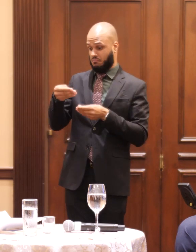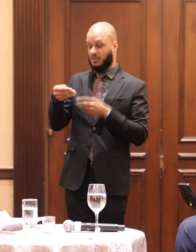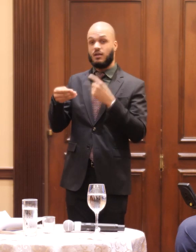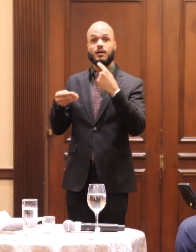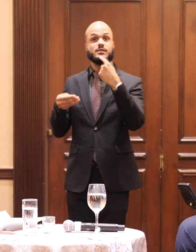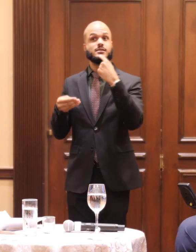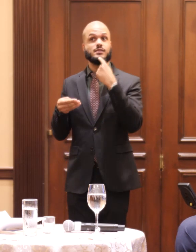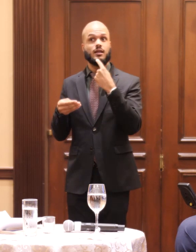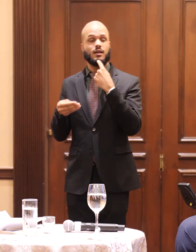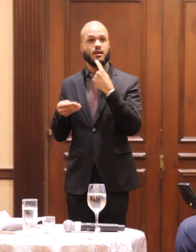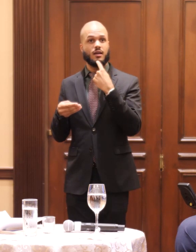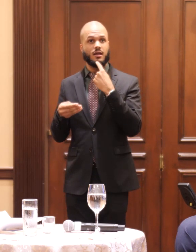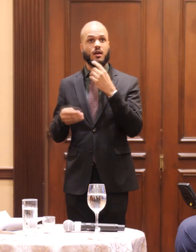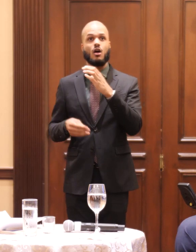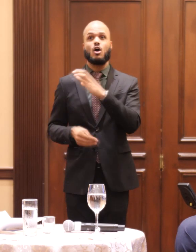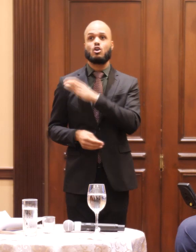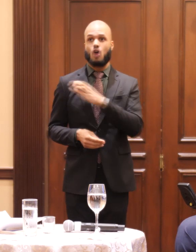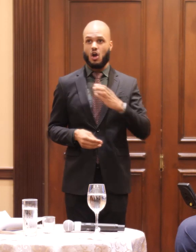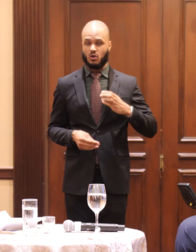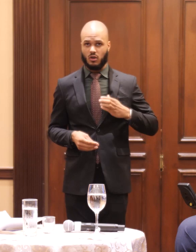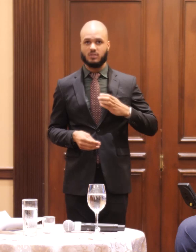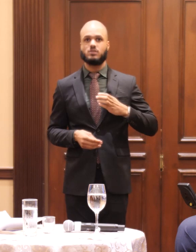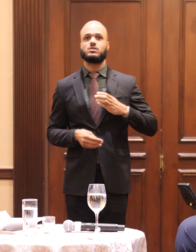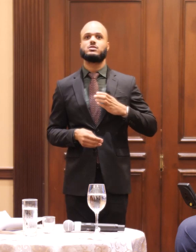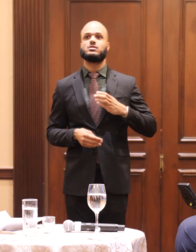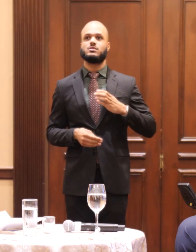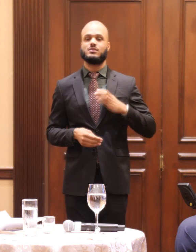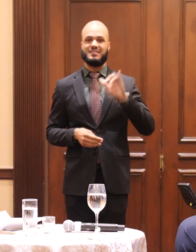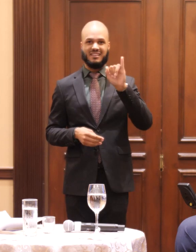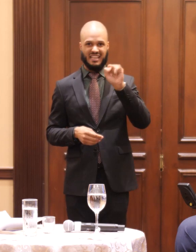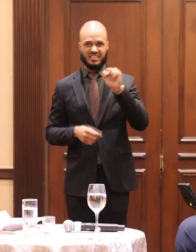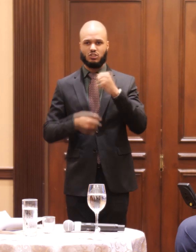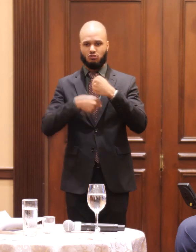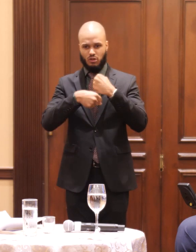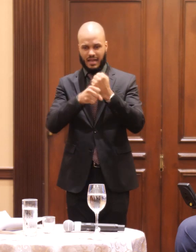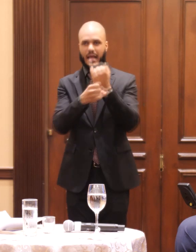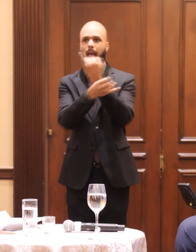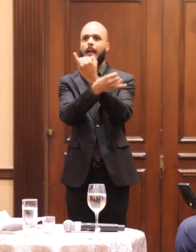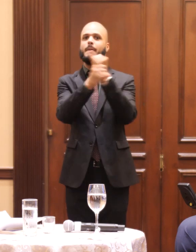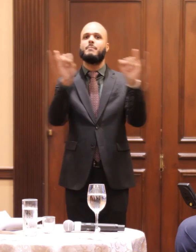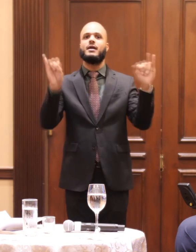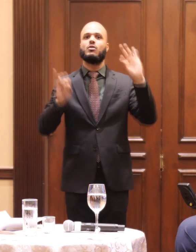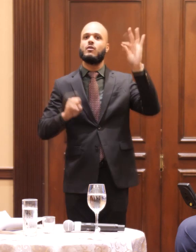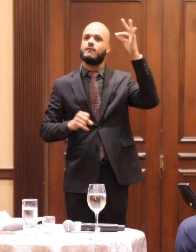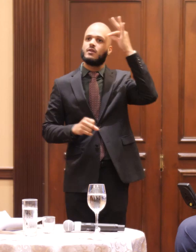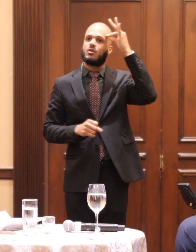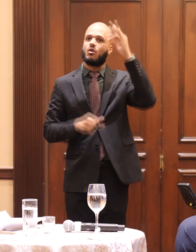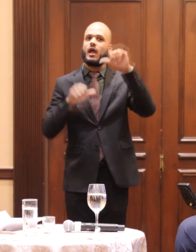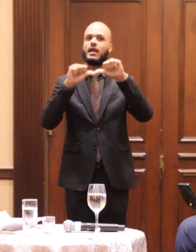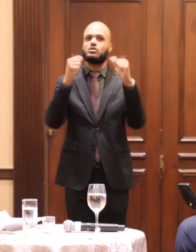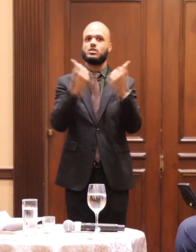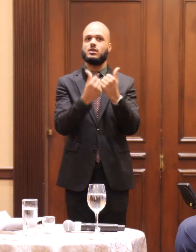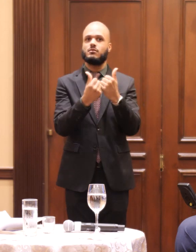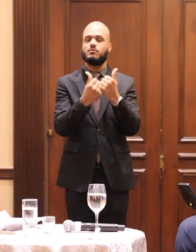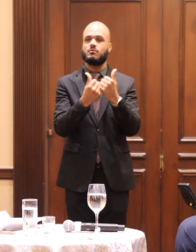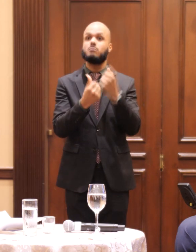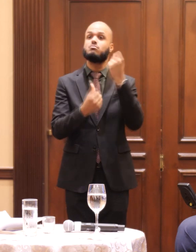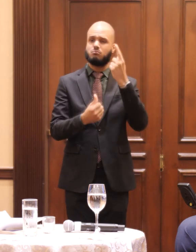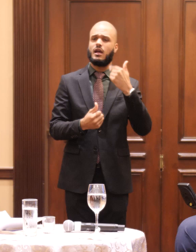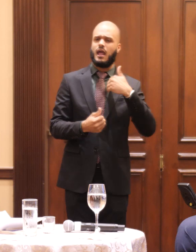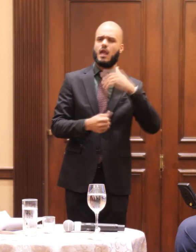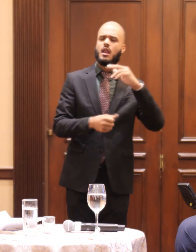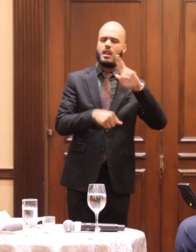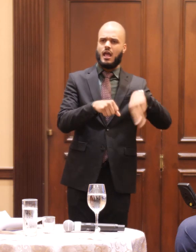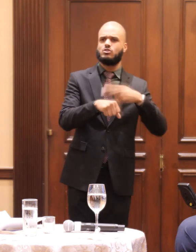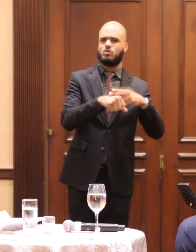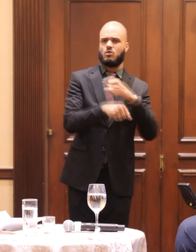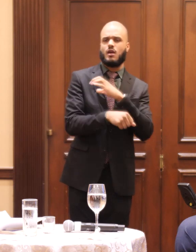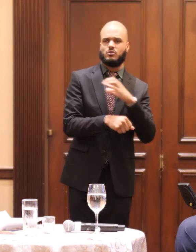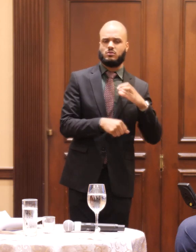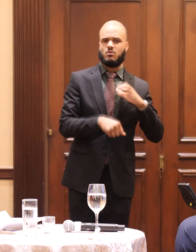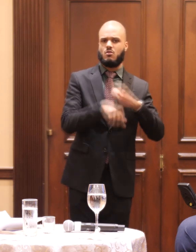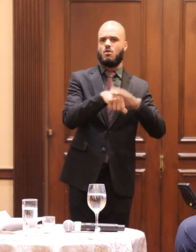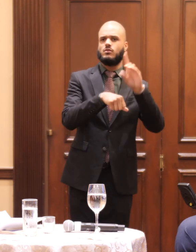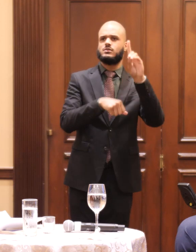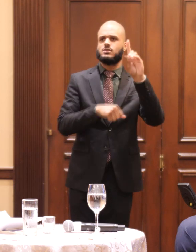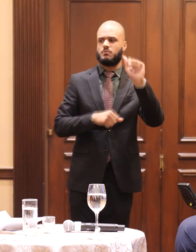Congress is creating an independent federal agency. There had been a National Council on Disability as